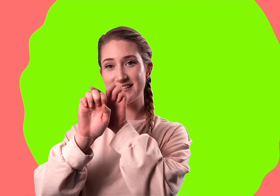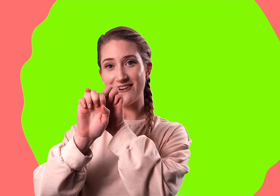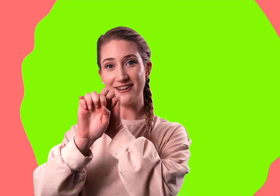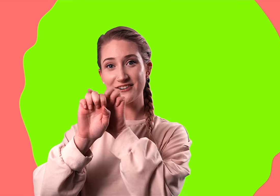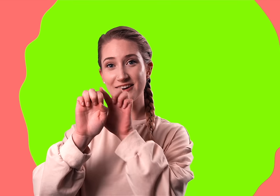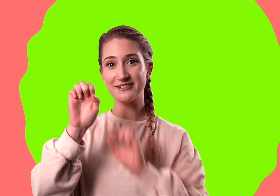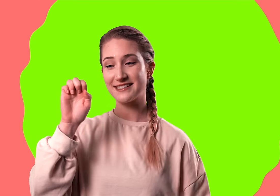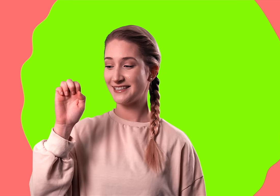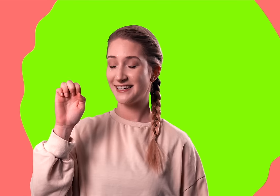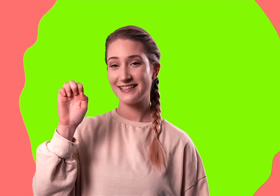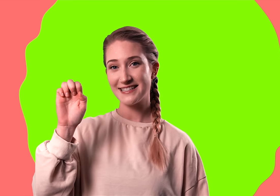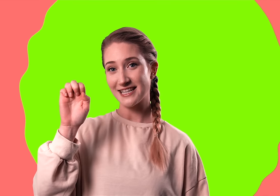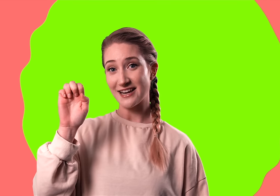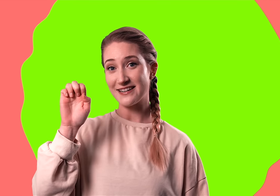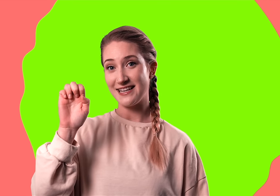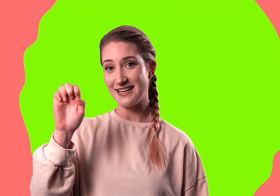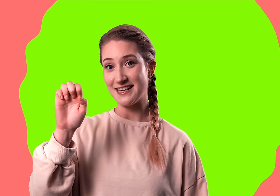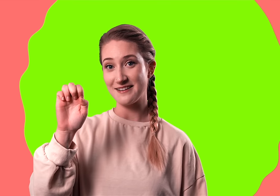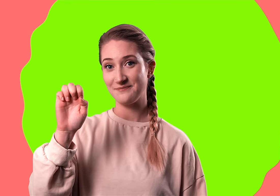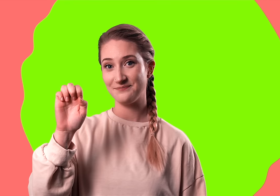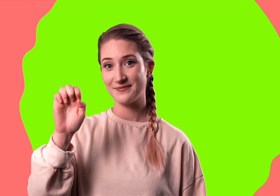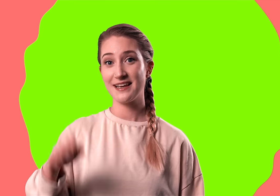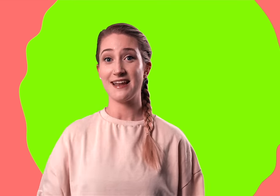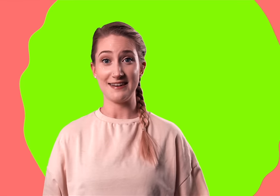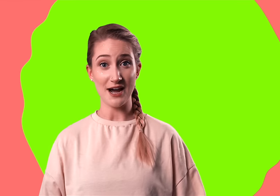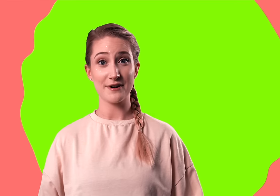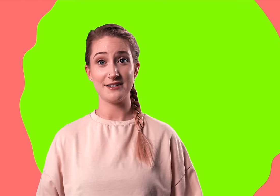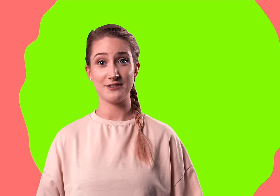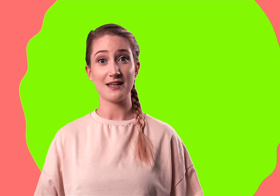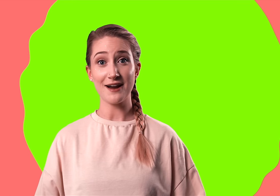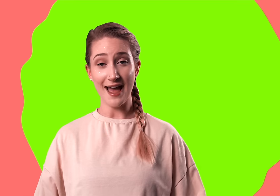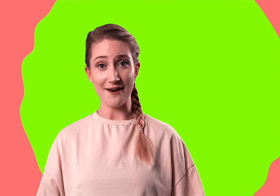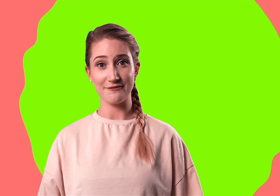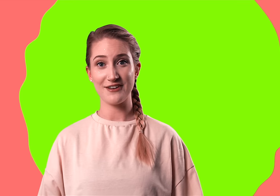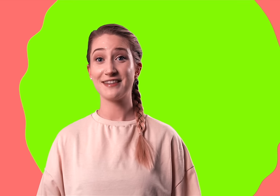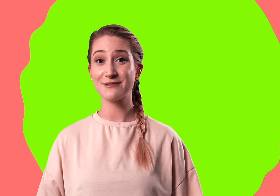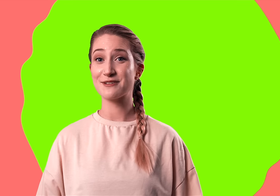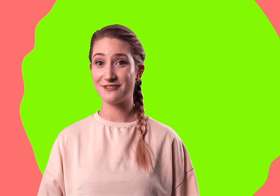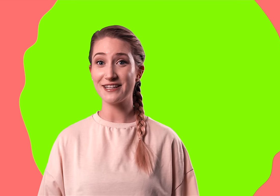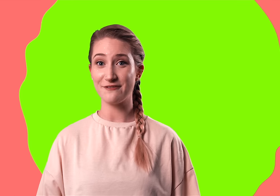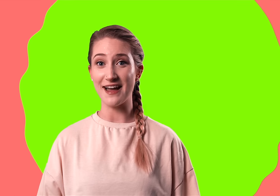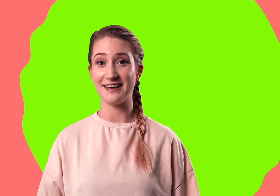see all of your knuckles. This is the letter E. Now we're going to do the letter F. This one's really fun.